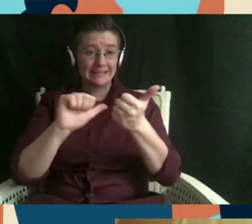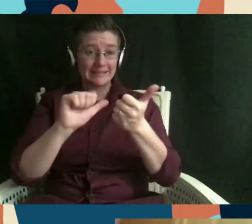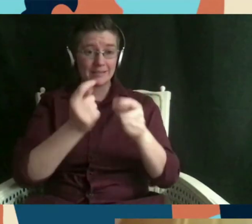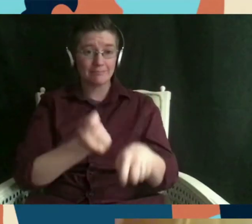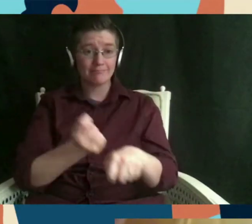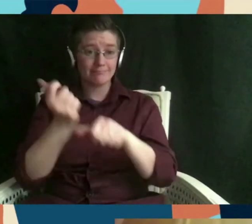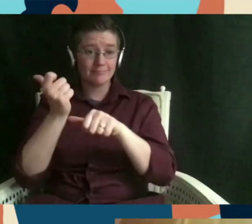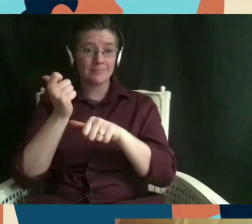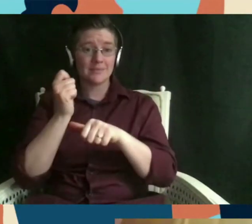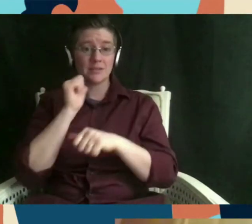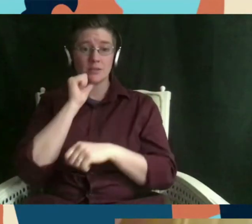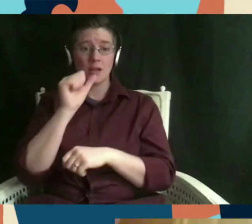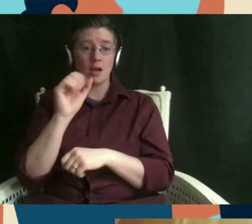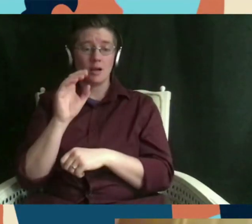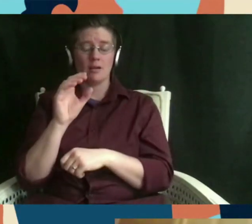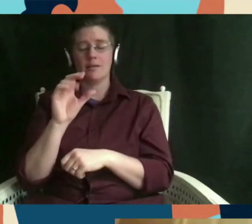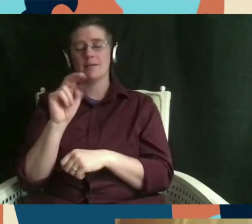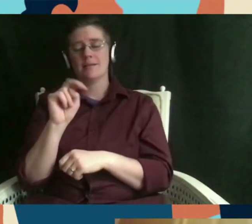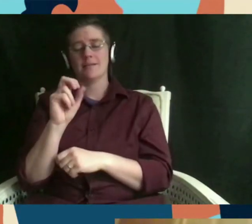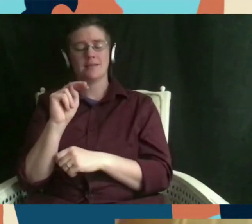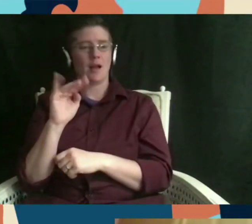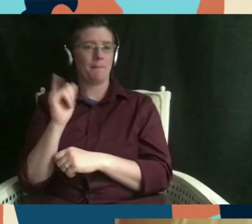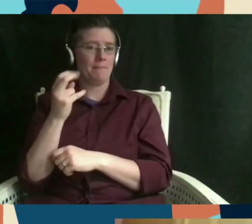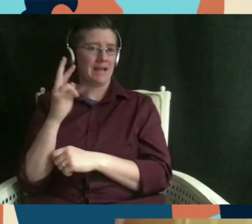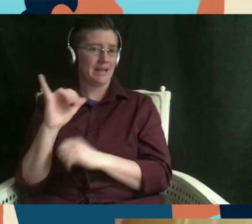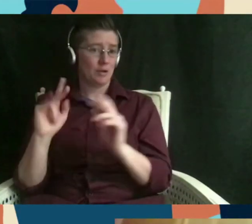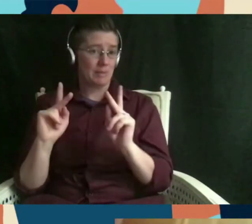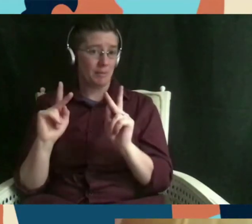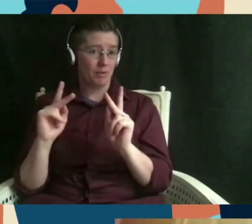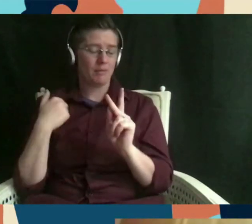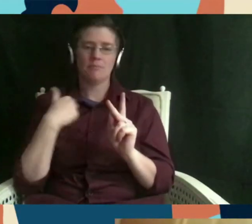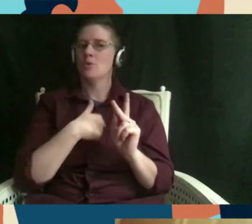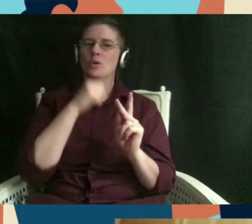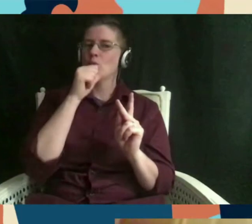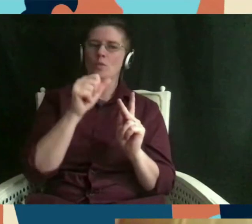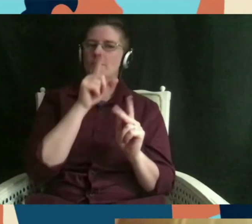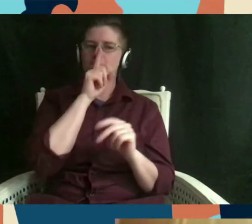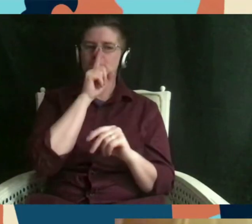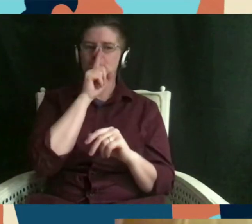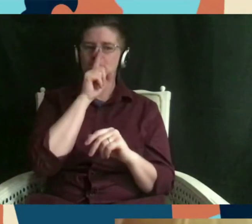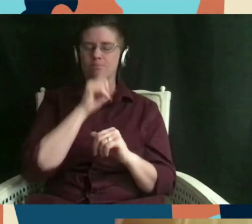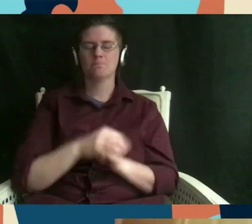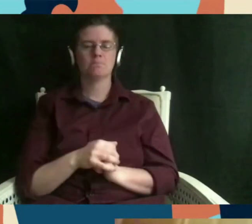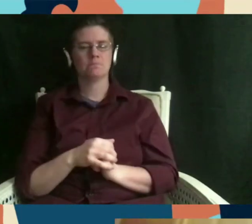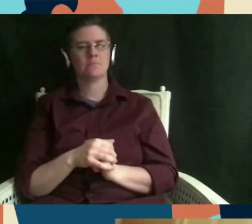absolutely great explanation i never thought about wording it like that but thank you